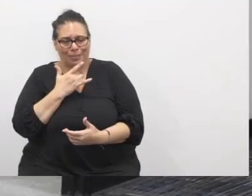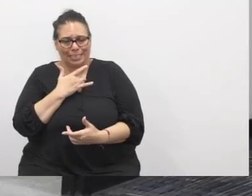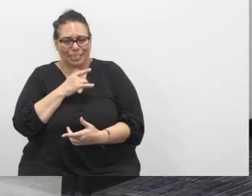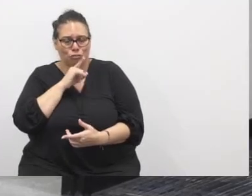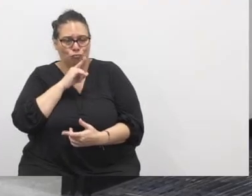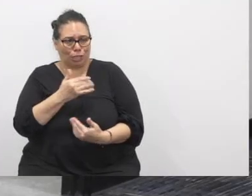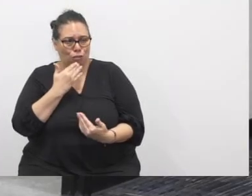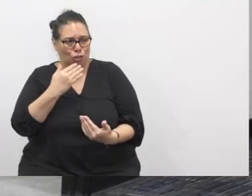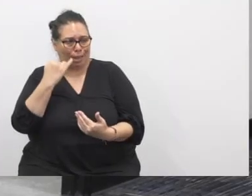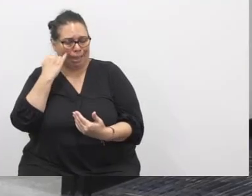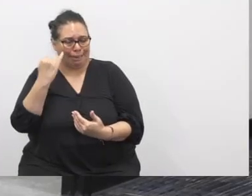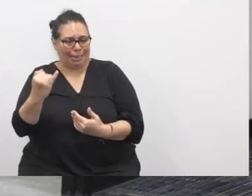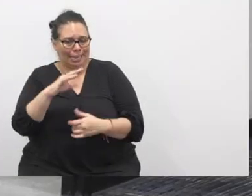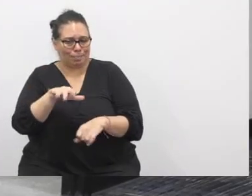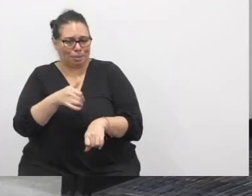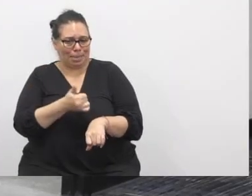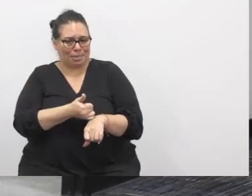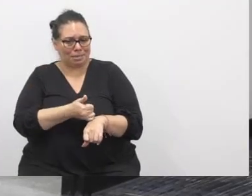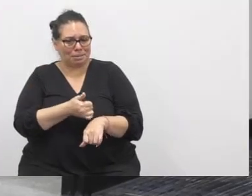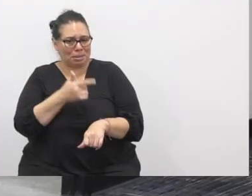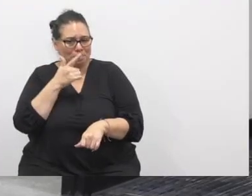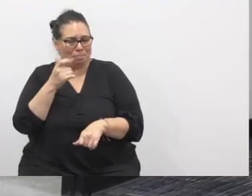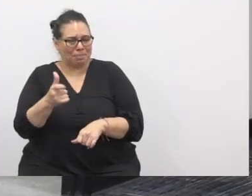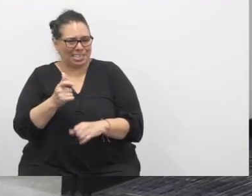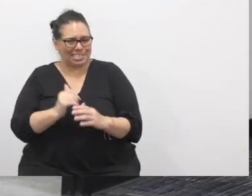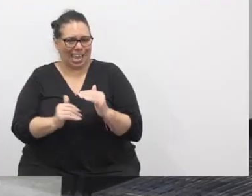to implement in LBUSD because we are equity and excellence.